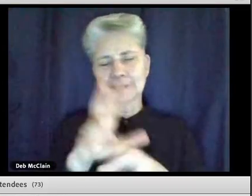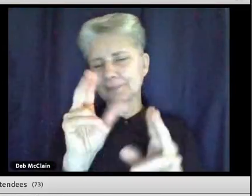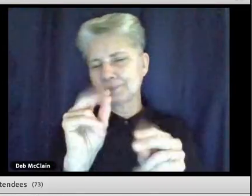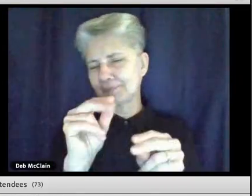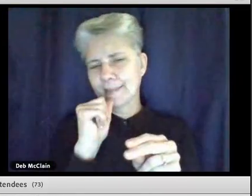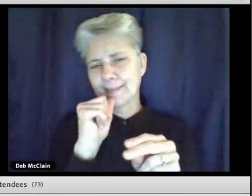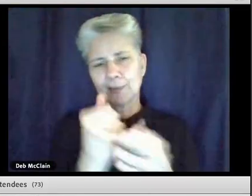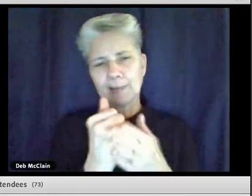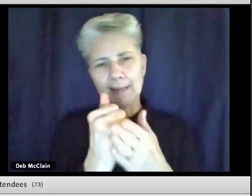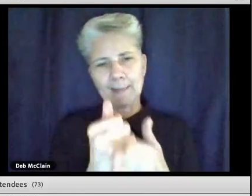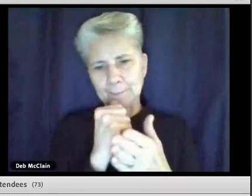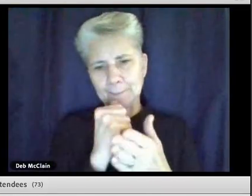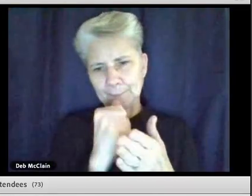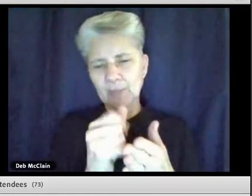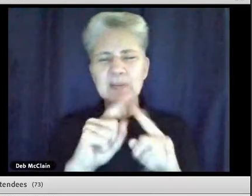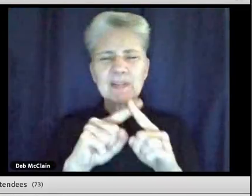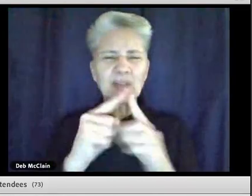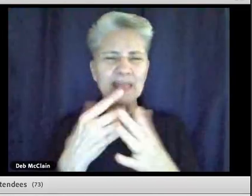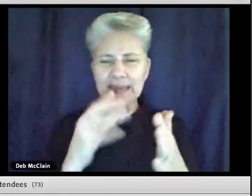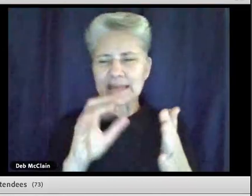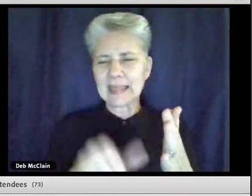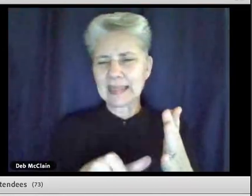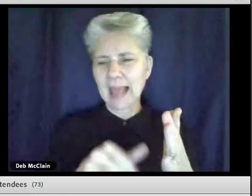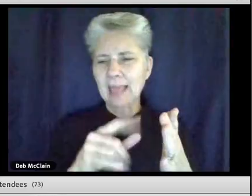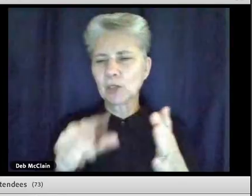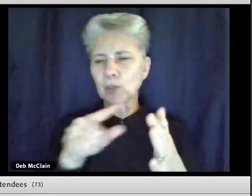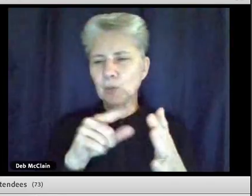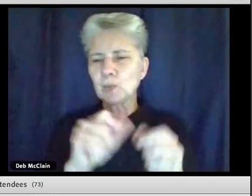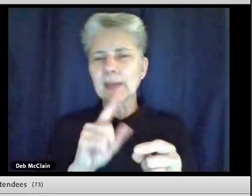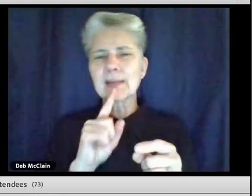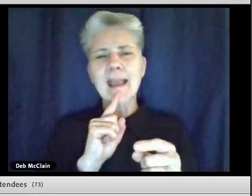all over your body can kill the coronavirus, no, it's not going to help,